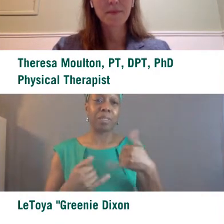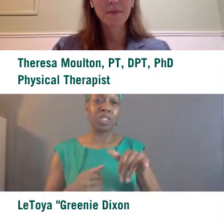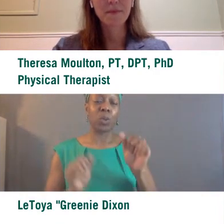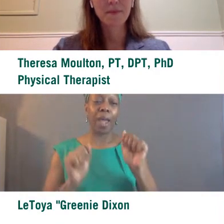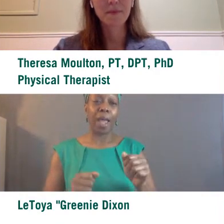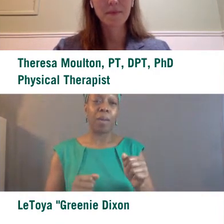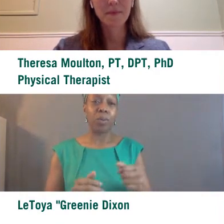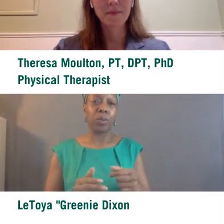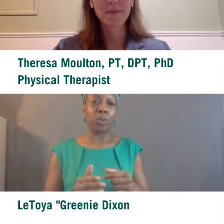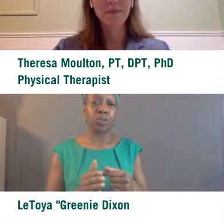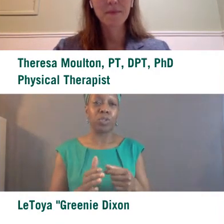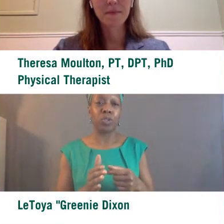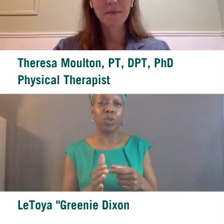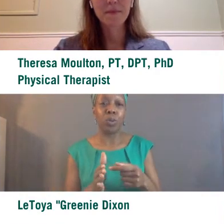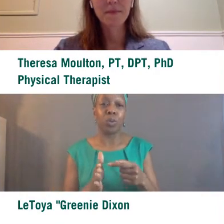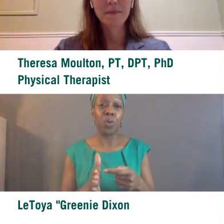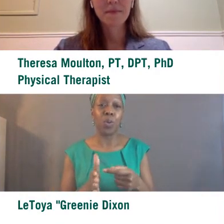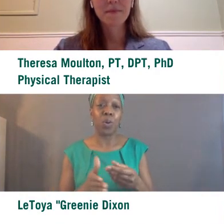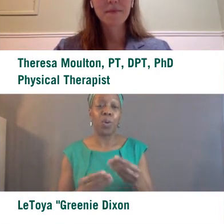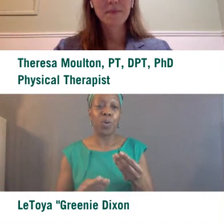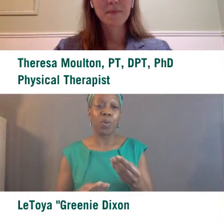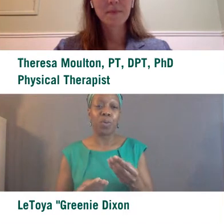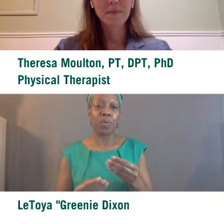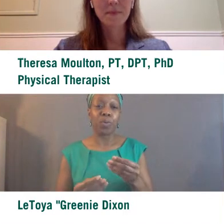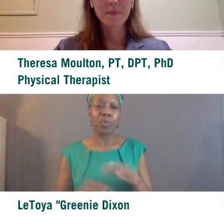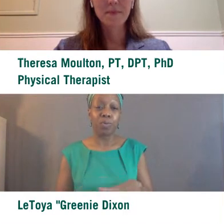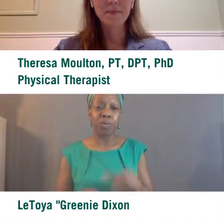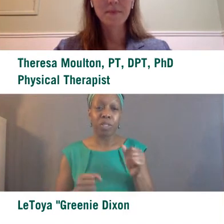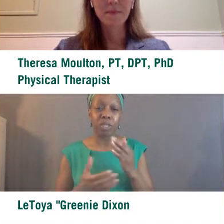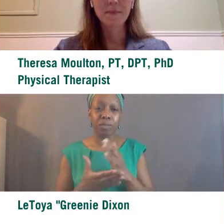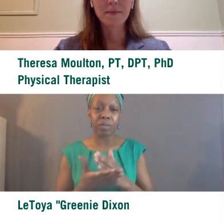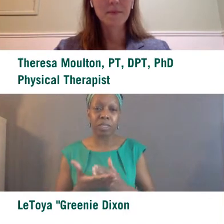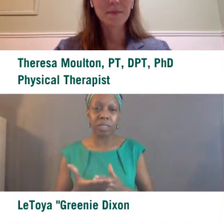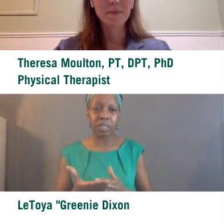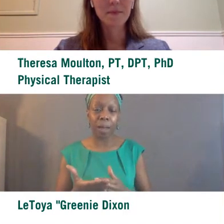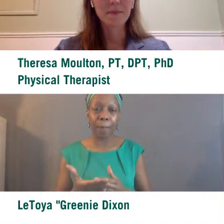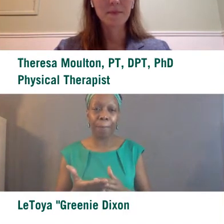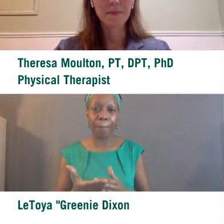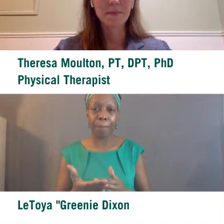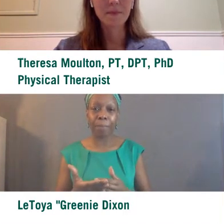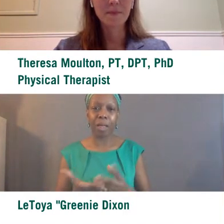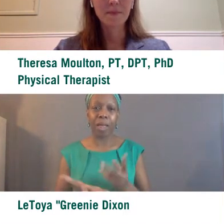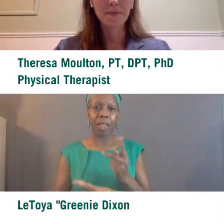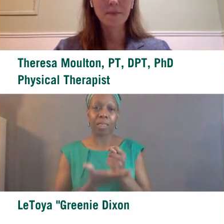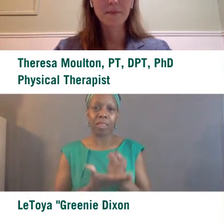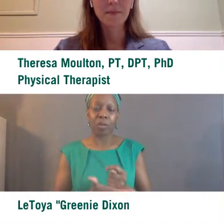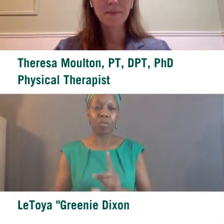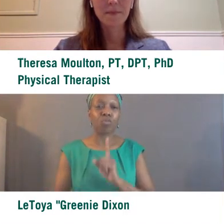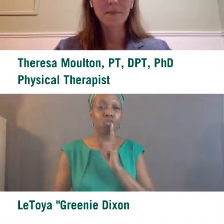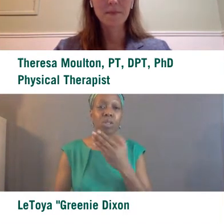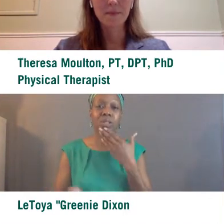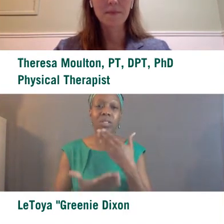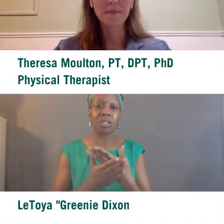through Telehealth right now. So it's a really good question to ask your individual therapist as well.